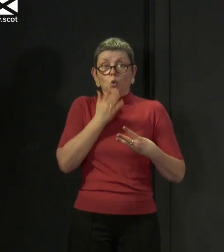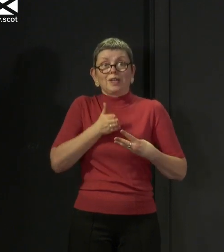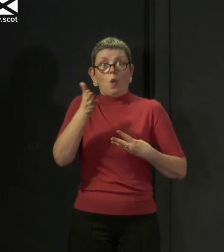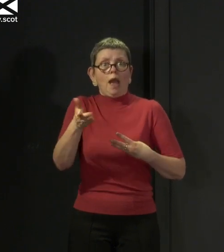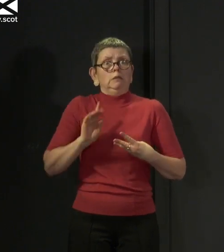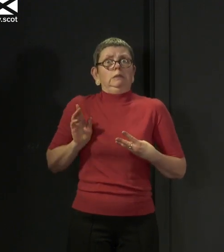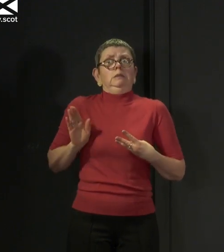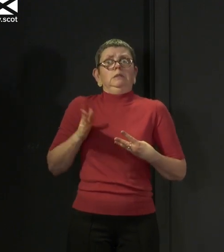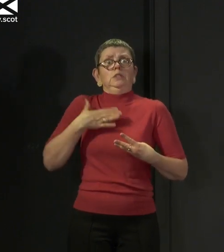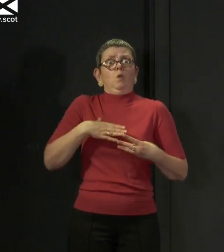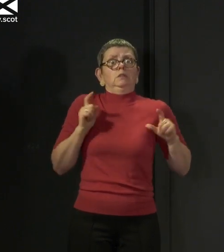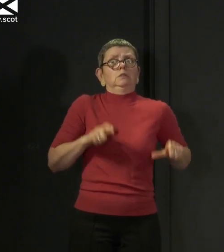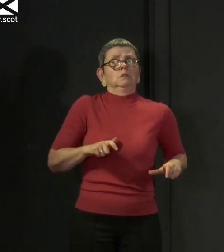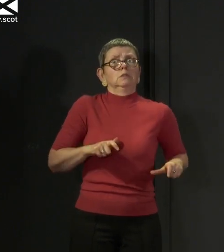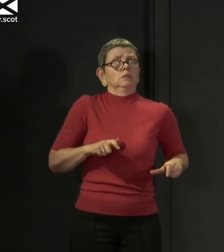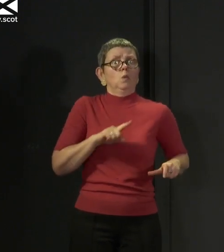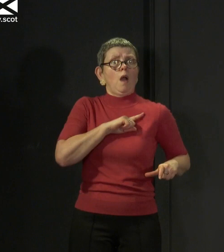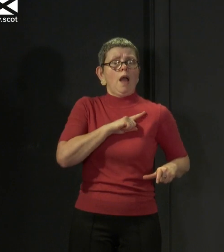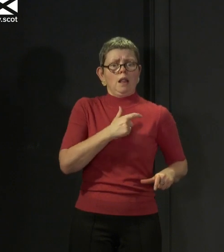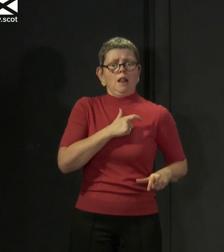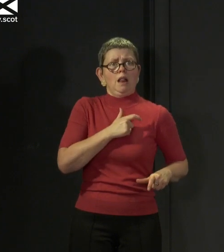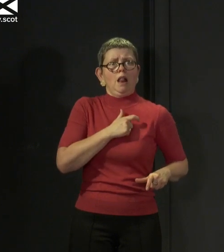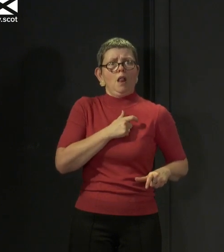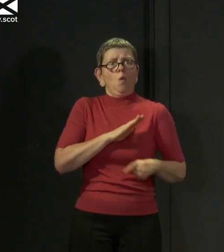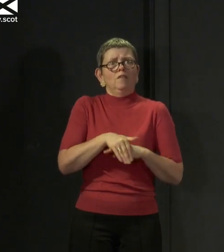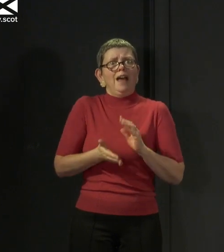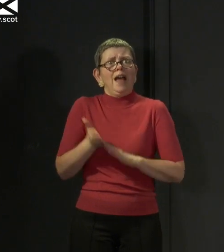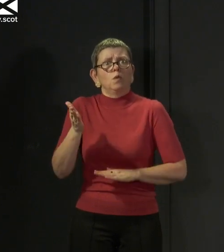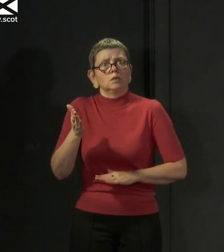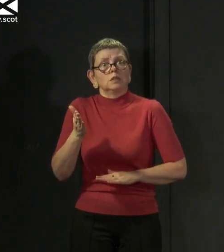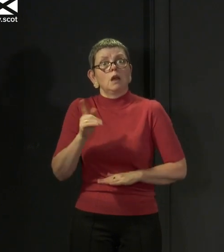to go out for, these essential purposes, just deciding to stay home. So some of what we're